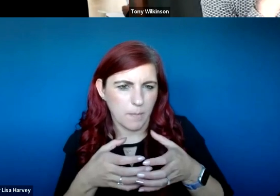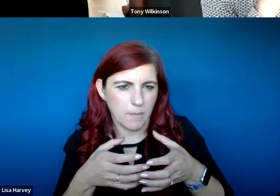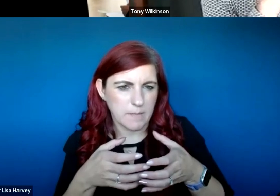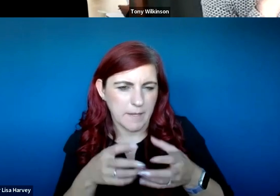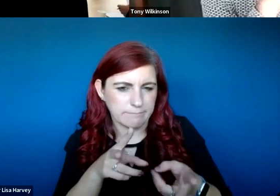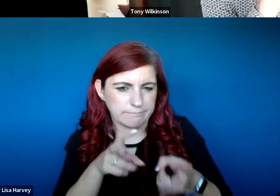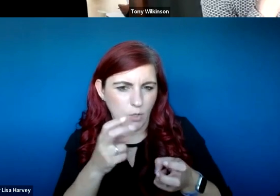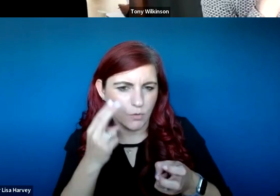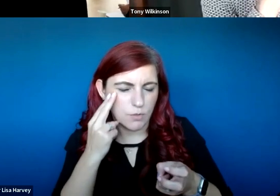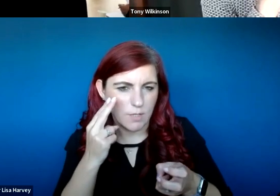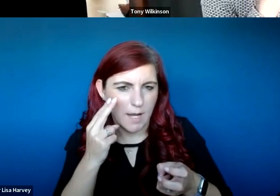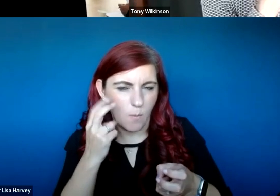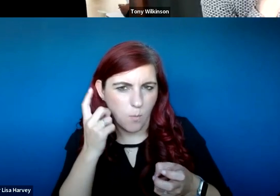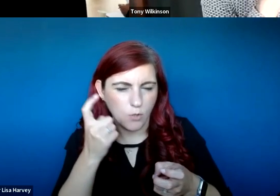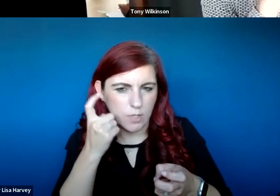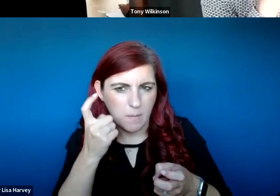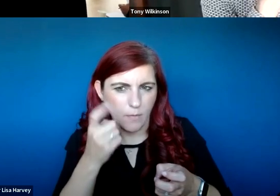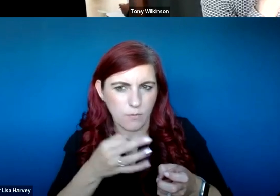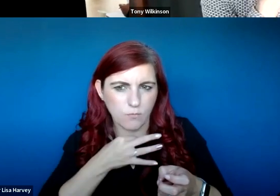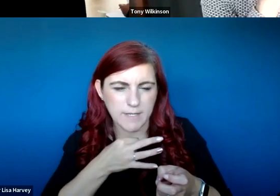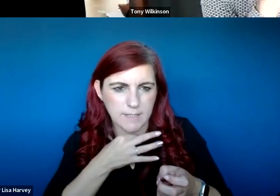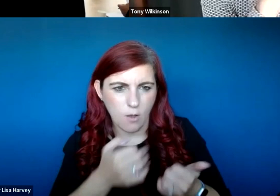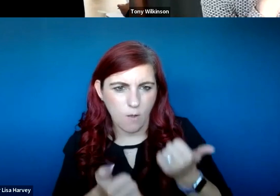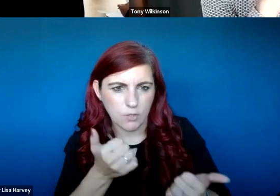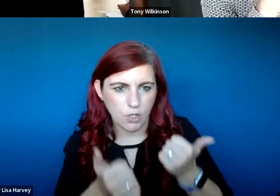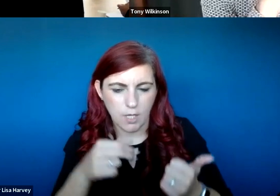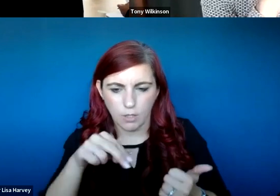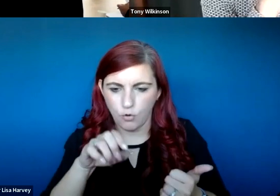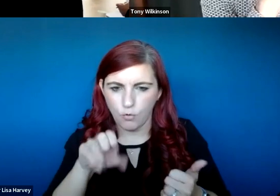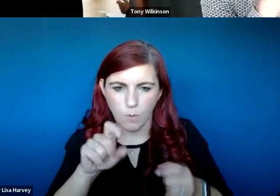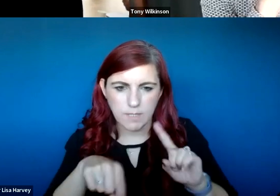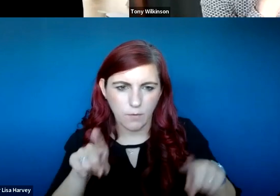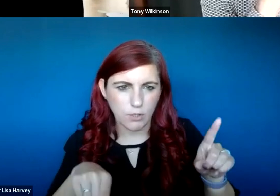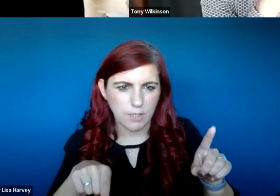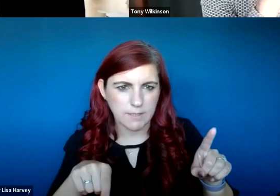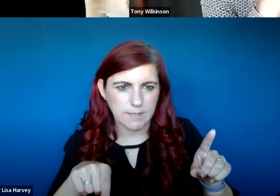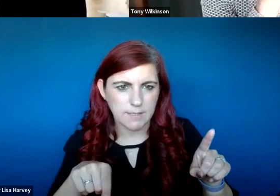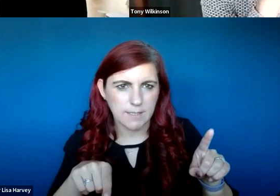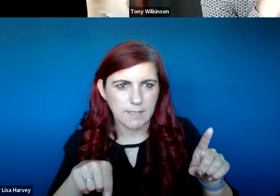the risk of judging neuro-divergent people's situation by a neuro-typical metric.